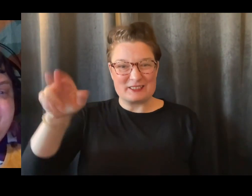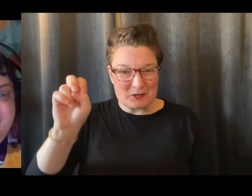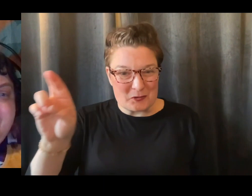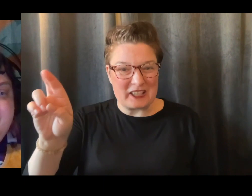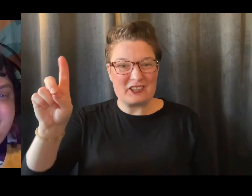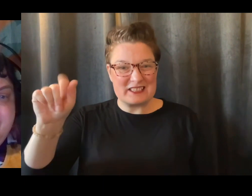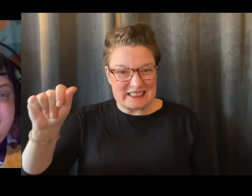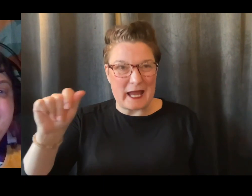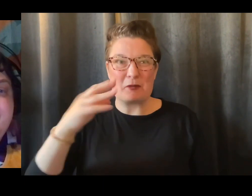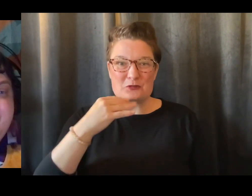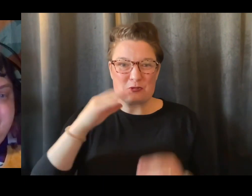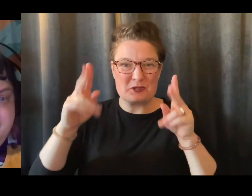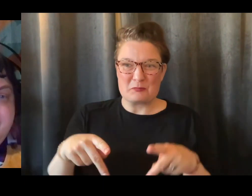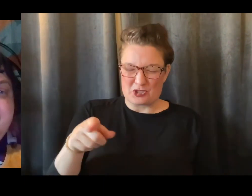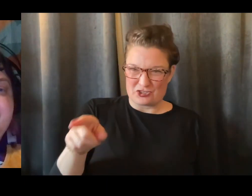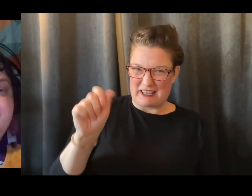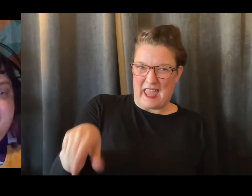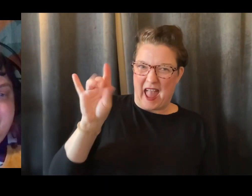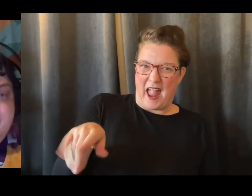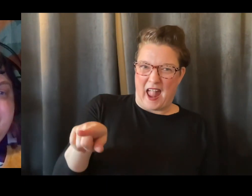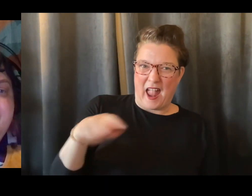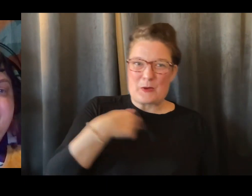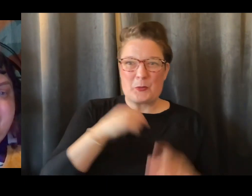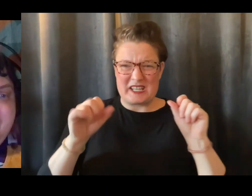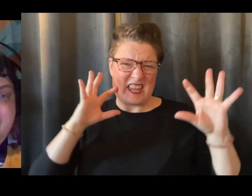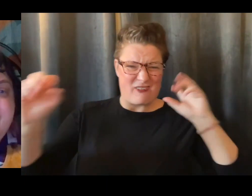We can rock the stage. Rebekah: Yes. Jna: Well sign me up.